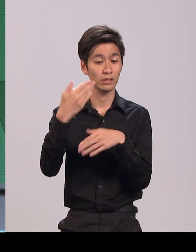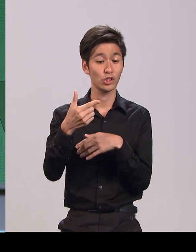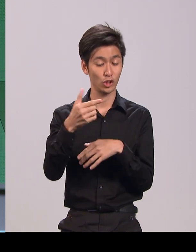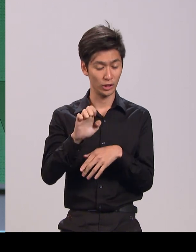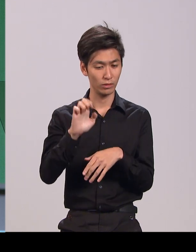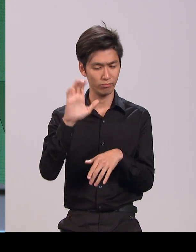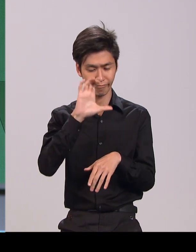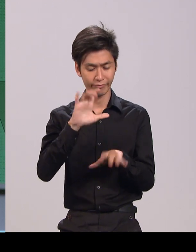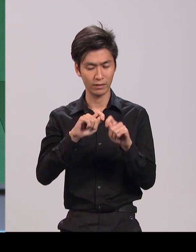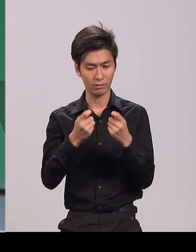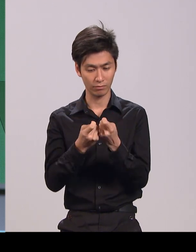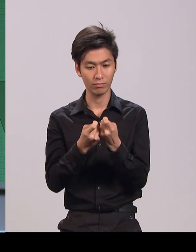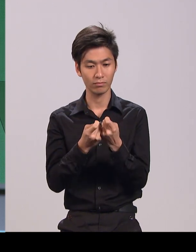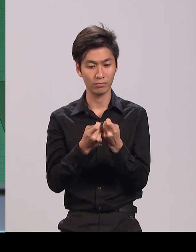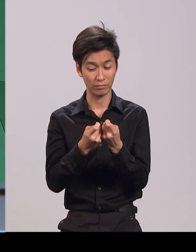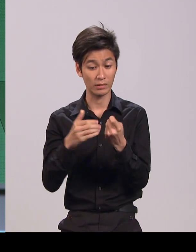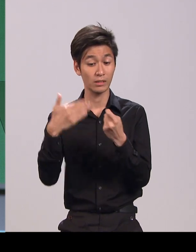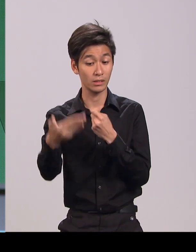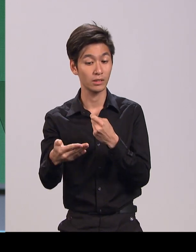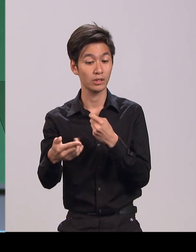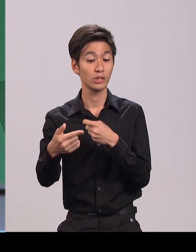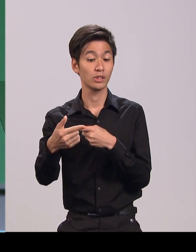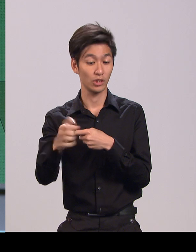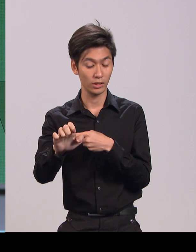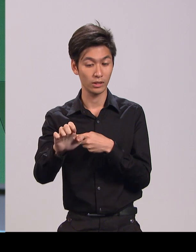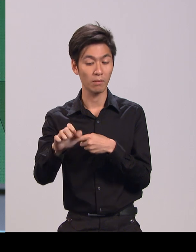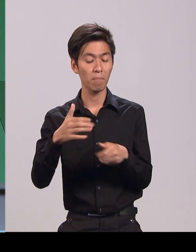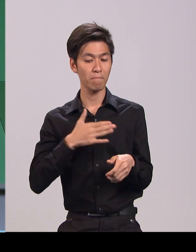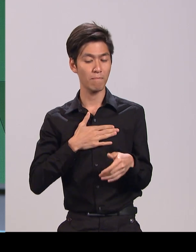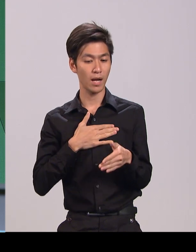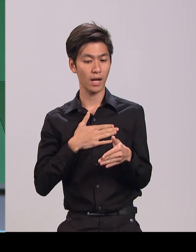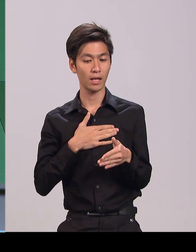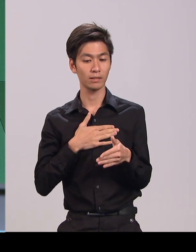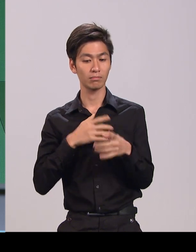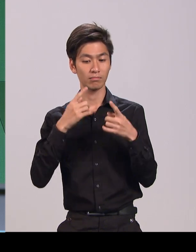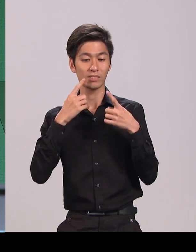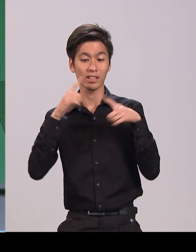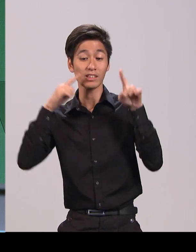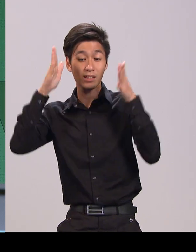Soon after the next GE, my successor must be ready to take over from me.